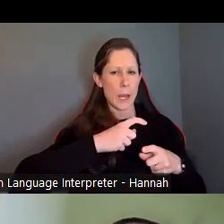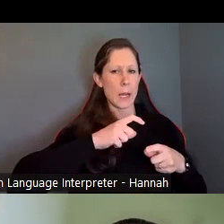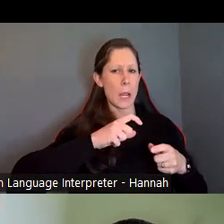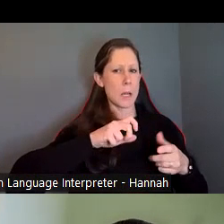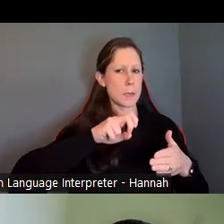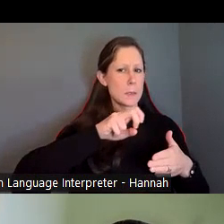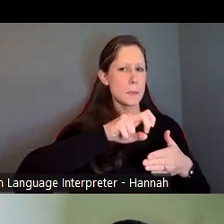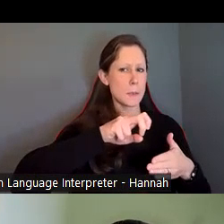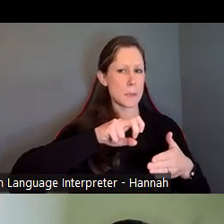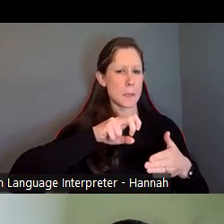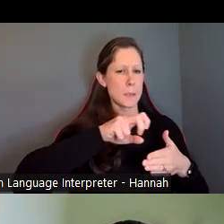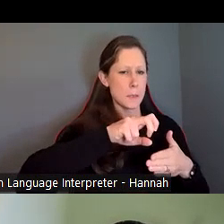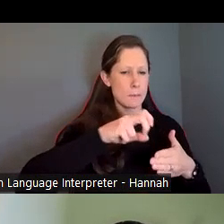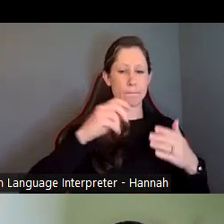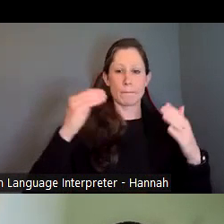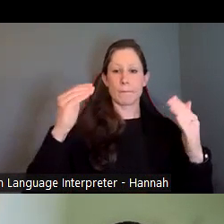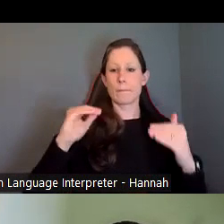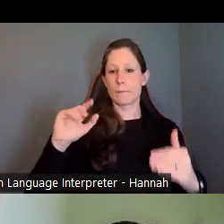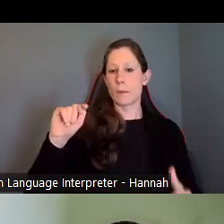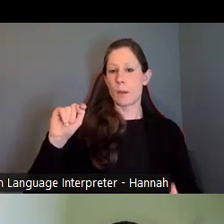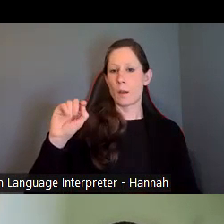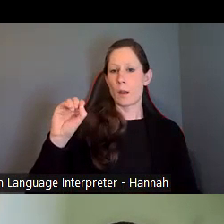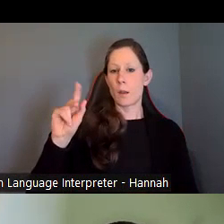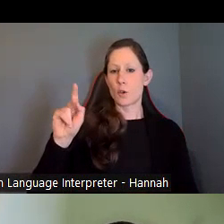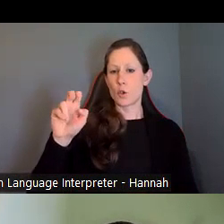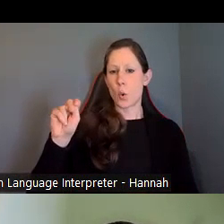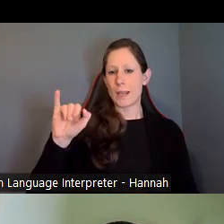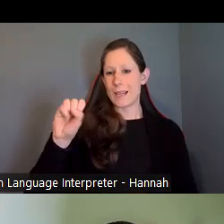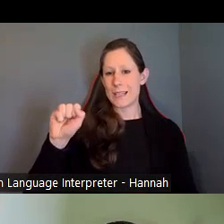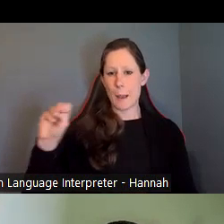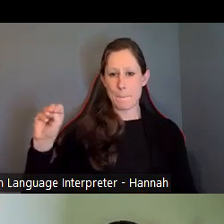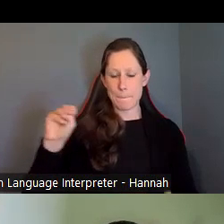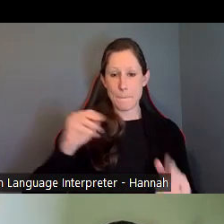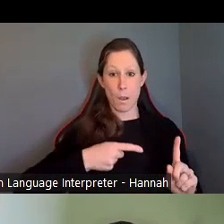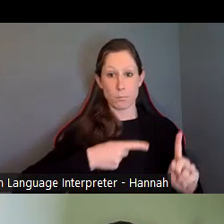Tokenism. tokenism. This one happens way too often.